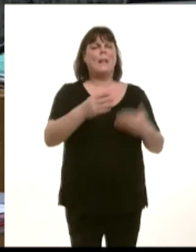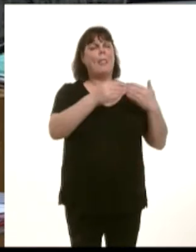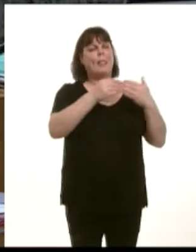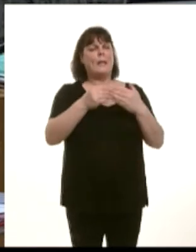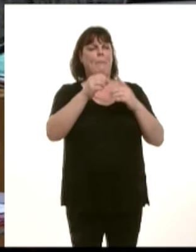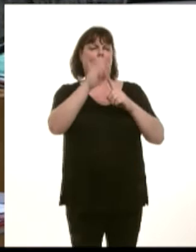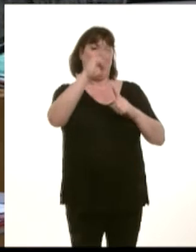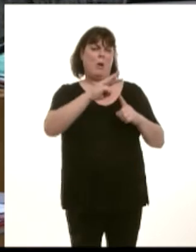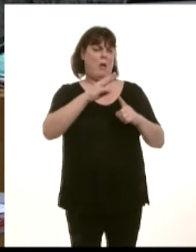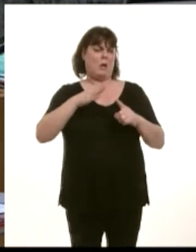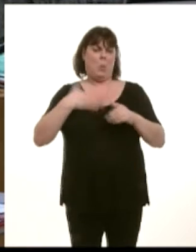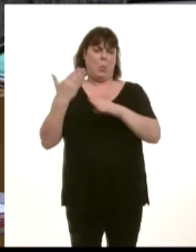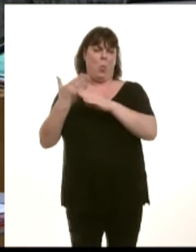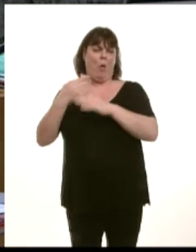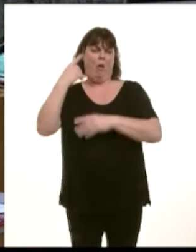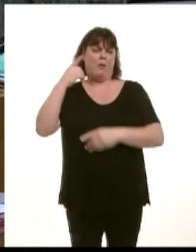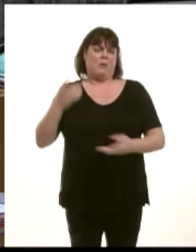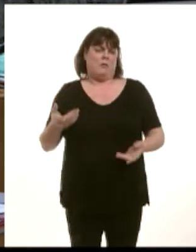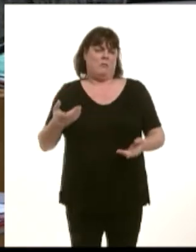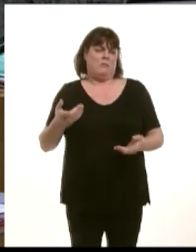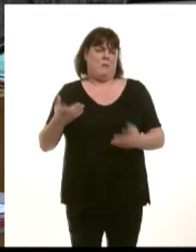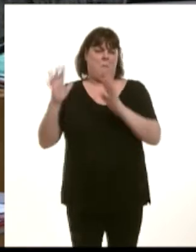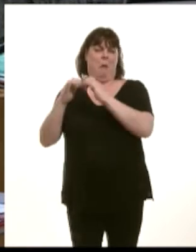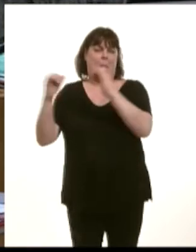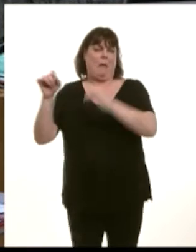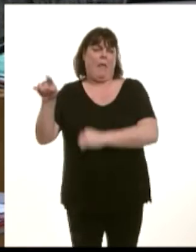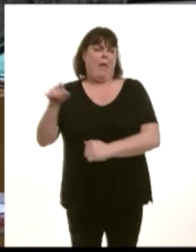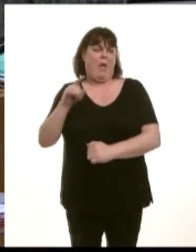go to Westminster, so she will not find me voting in the House of Commons.